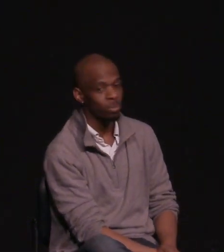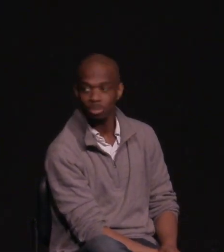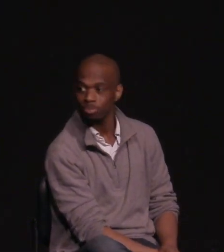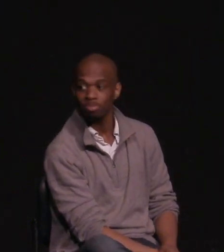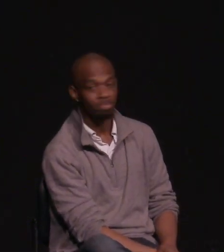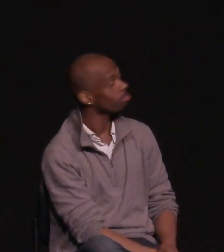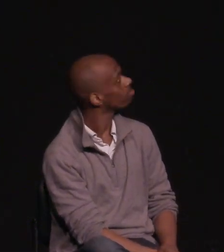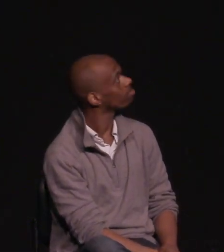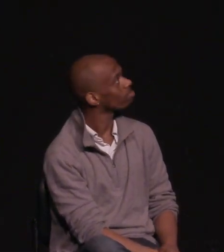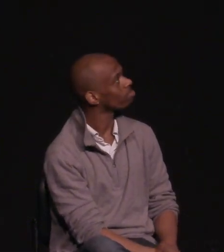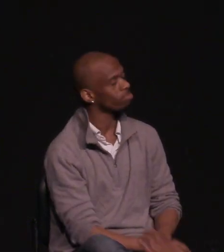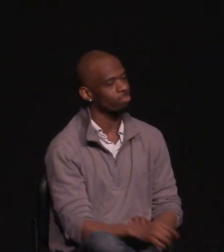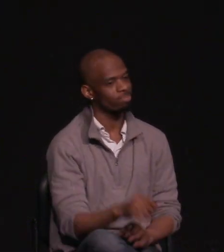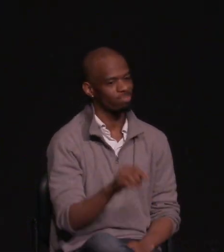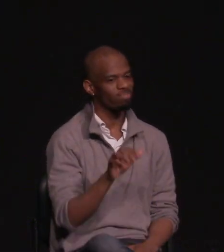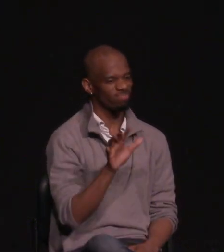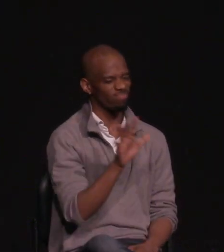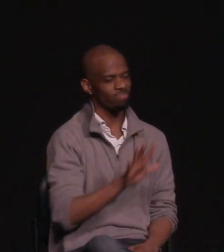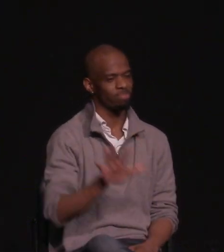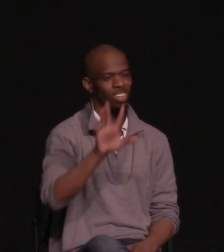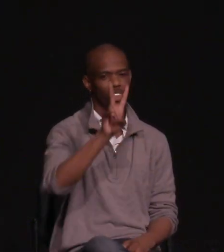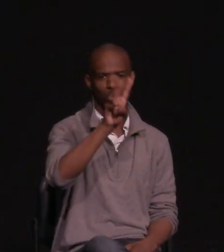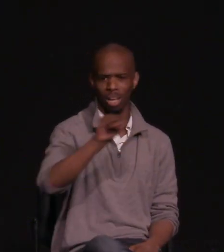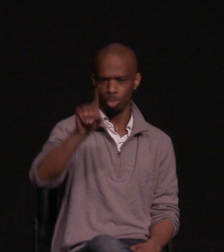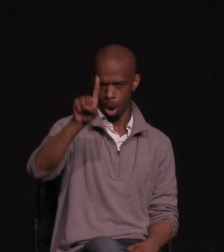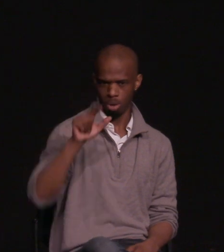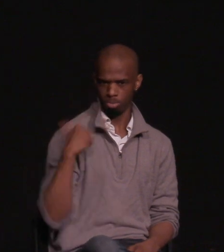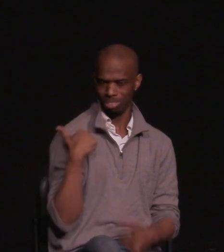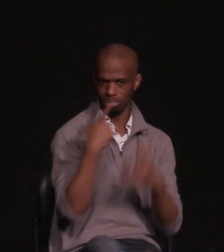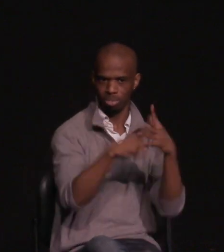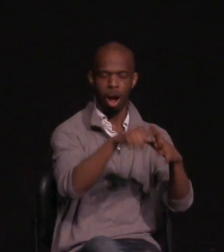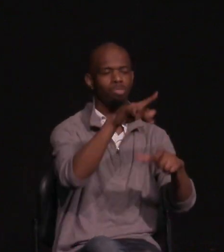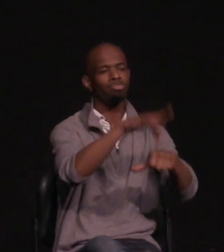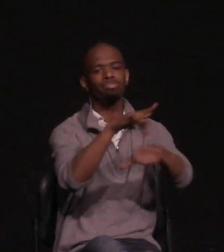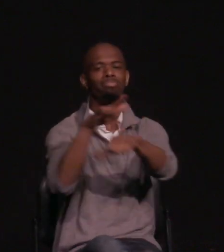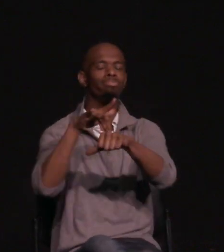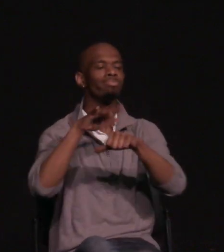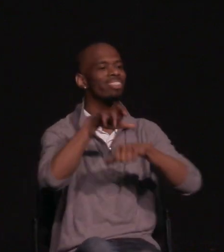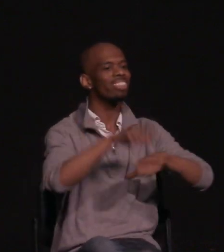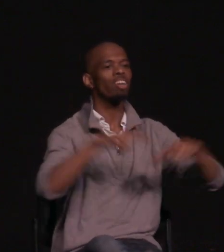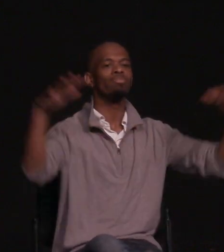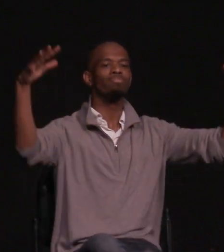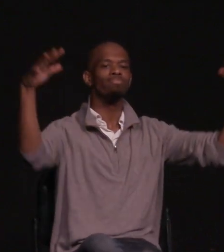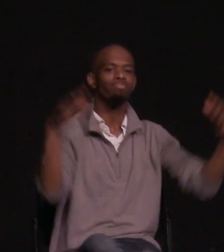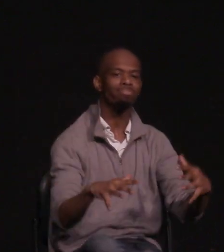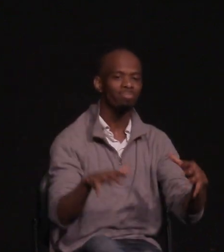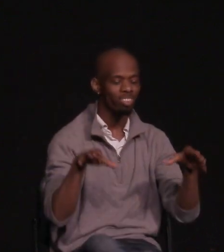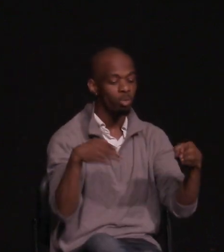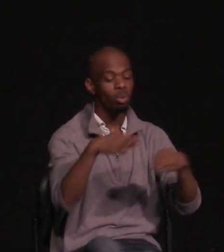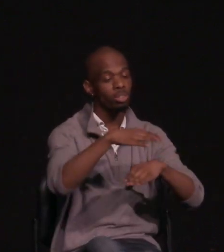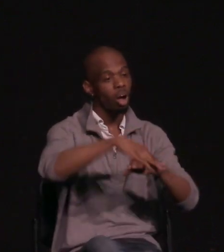So around 2001, I started attending a lot of national gatherings geared towards fixing our broken food system.